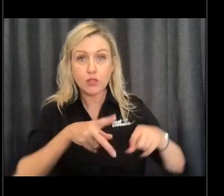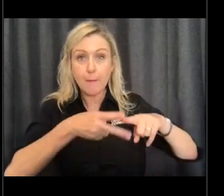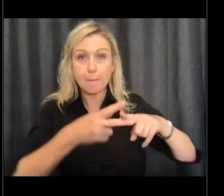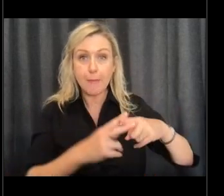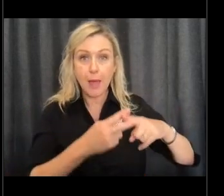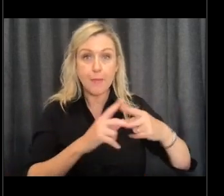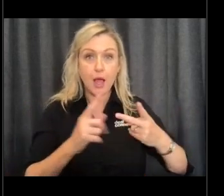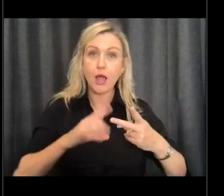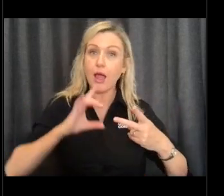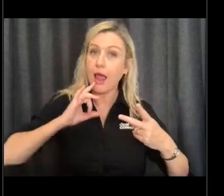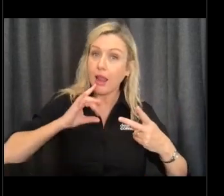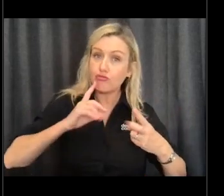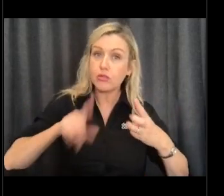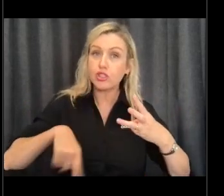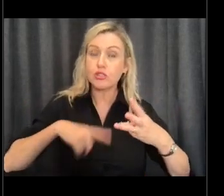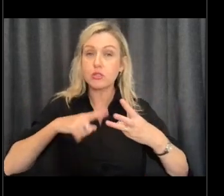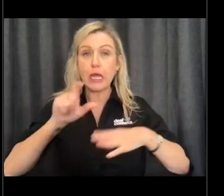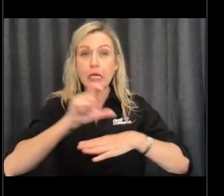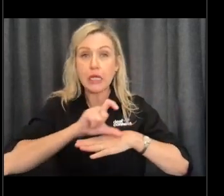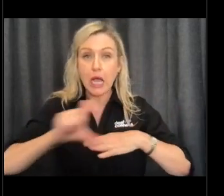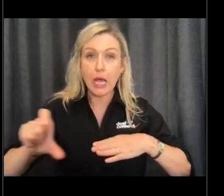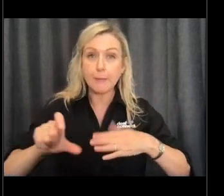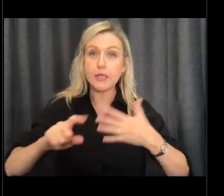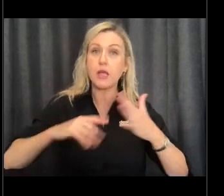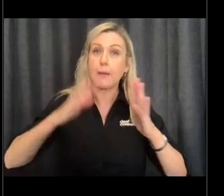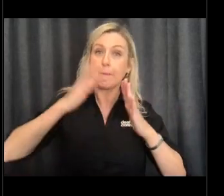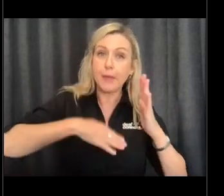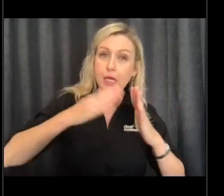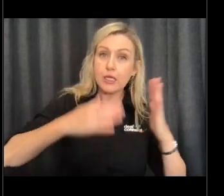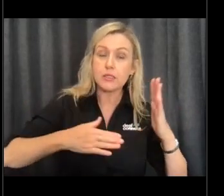order so that the property can be fixed.